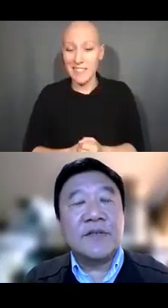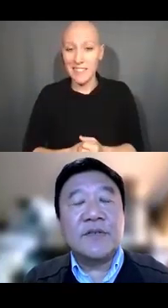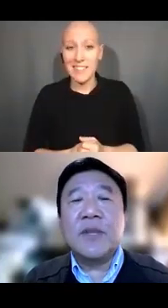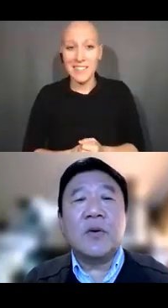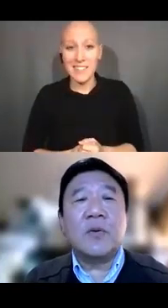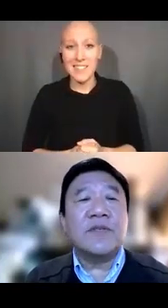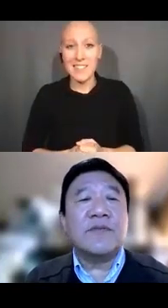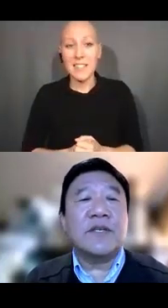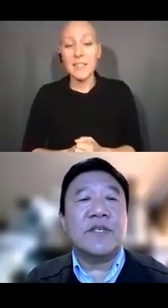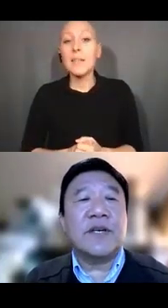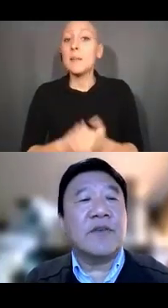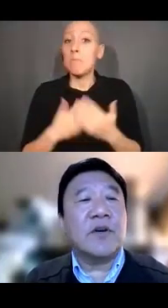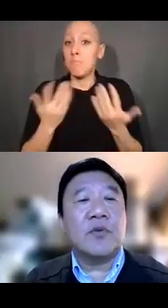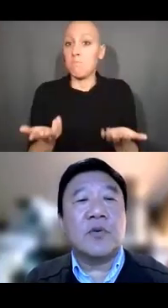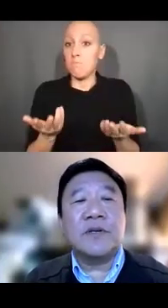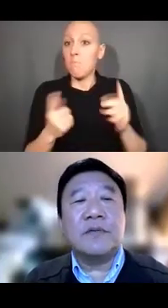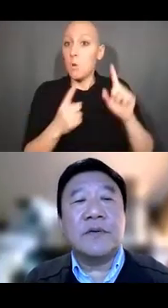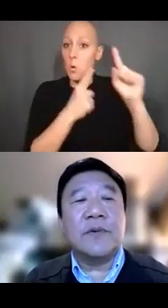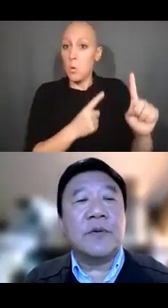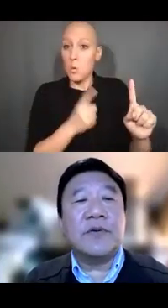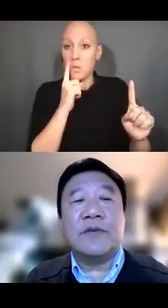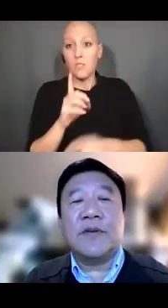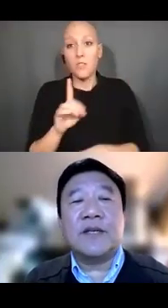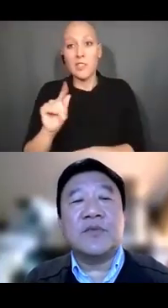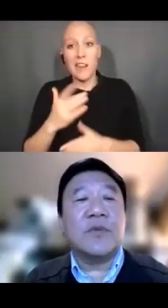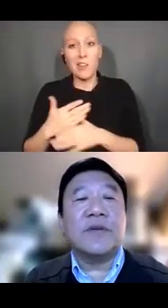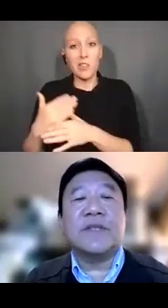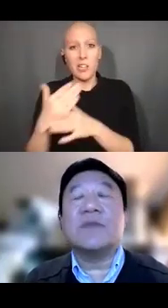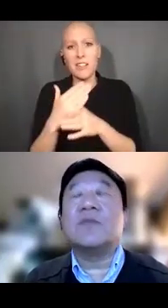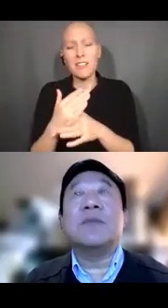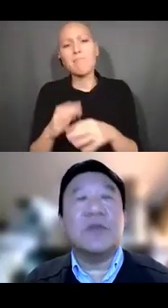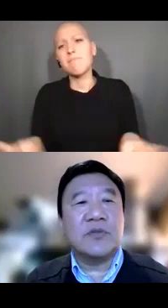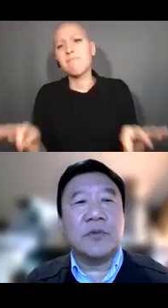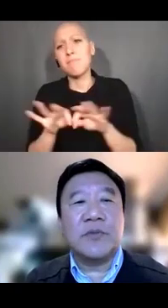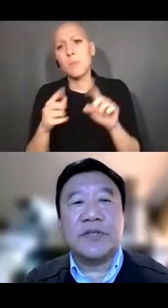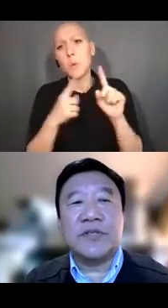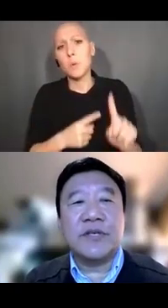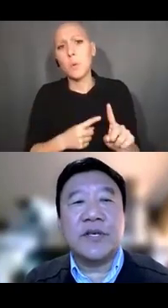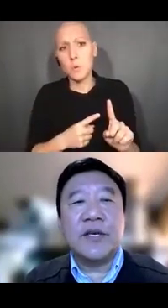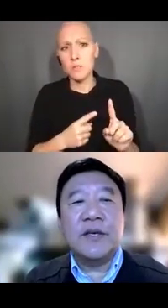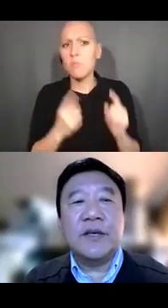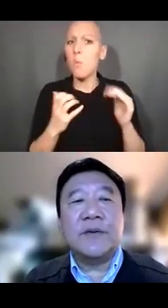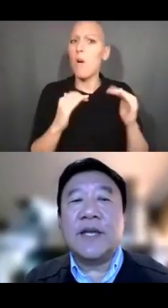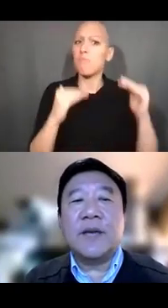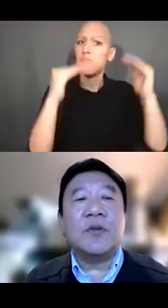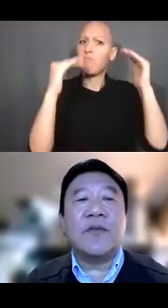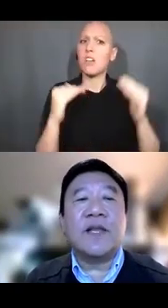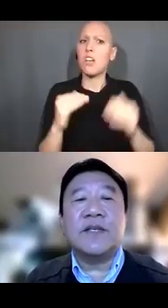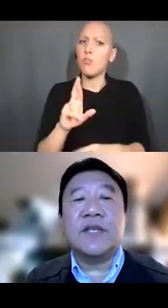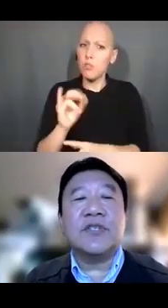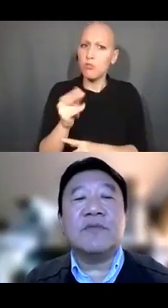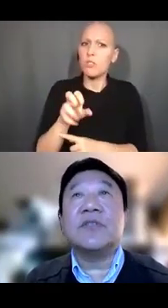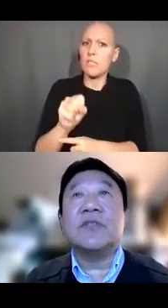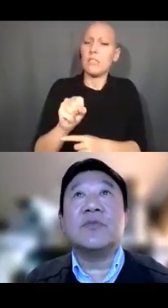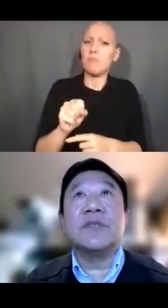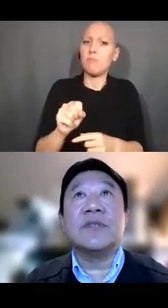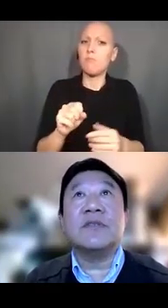So some of the goals of data sharing are very important. We want to advance rigorous and reproducible research, enable validation of research results,